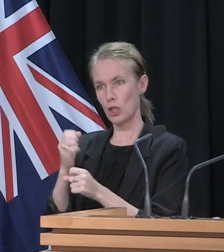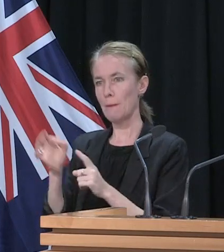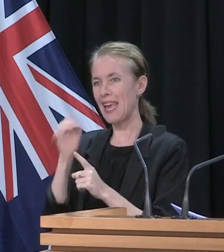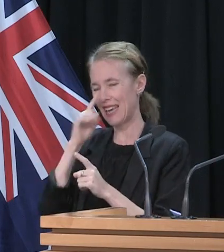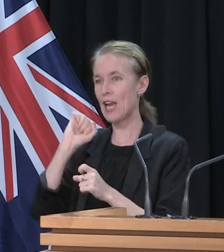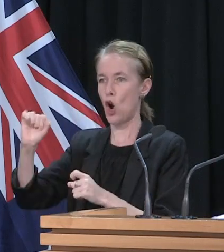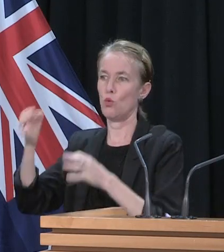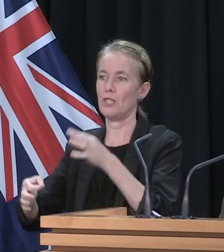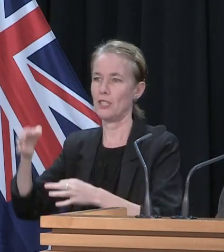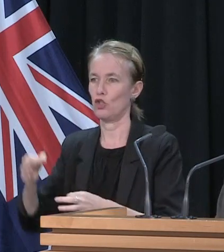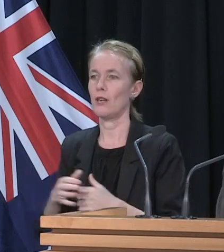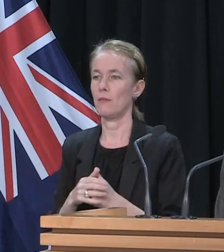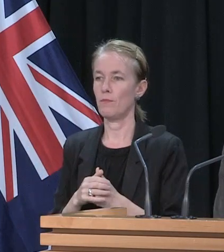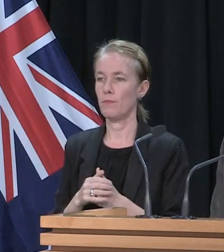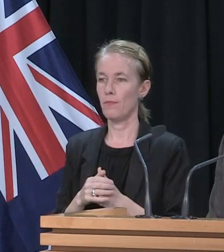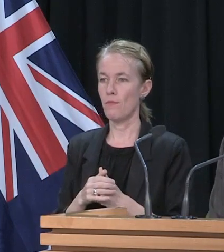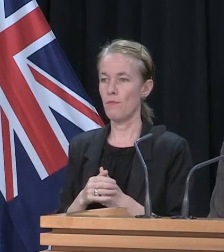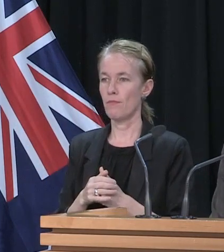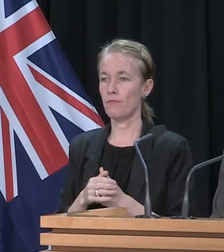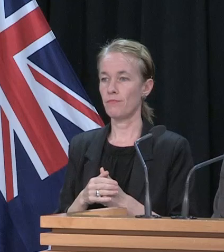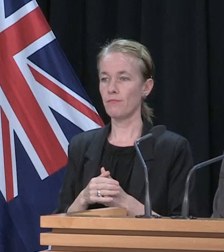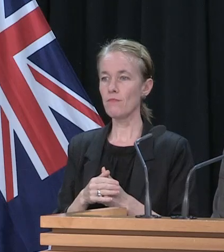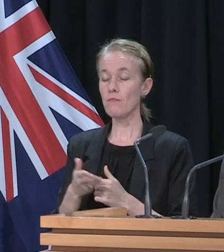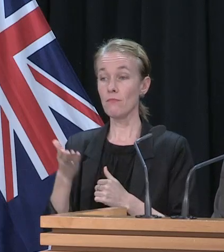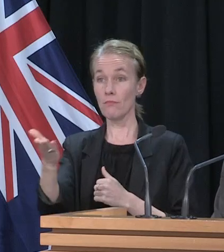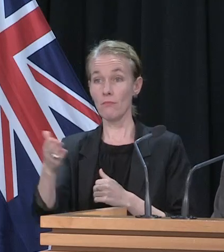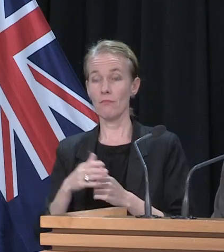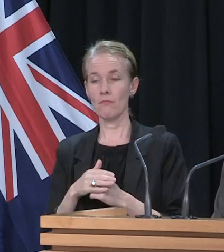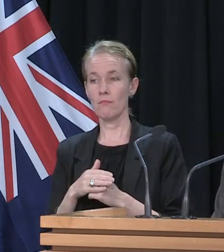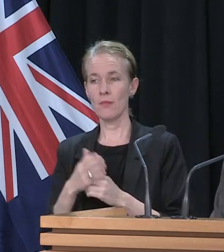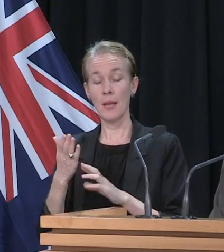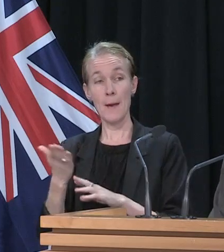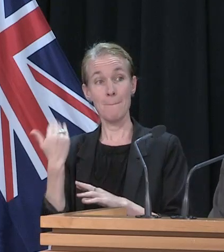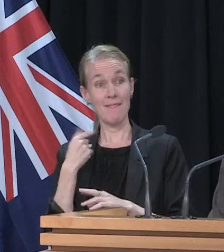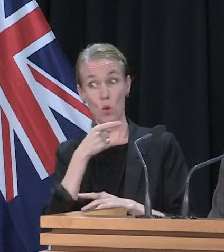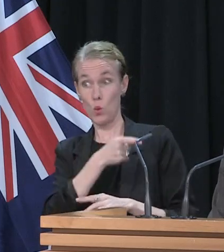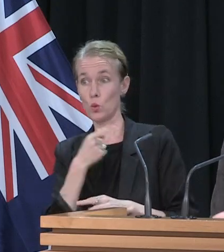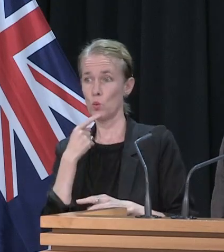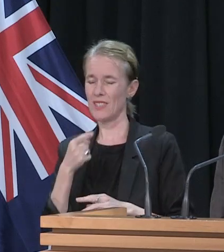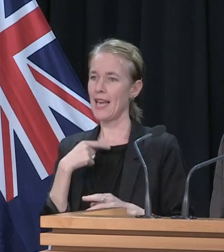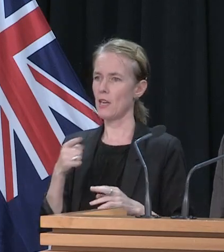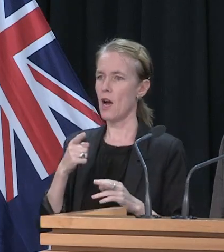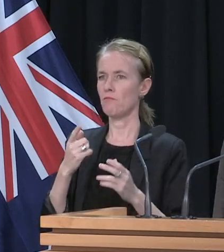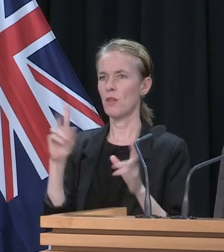been an important part of the case definition and it continues to be. >> Can you just - you have spoken in the